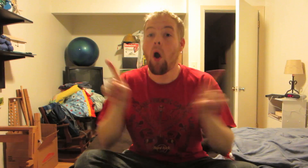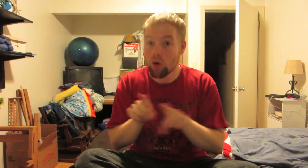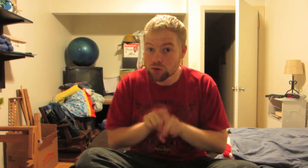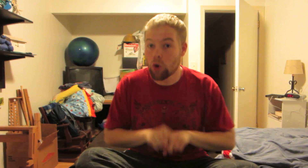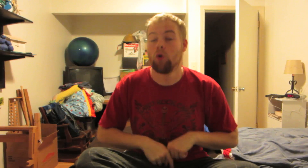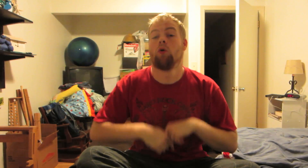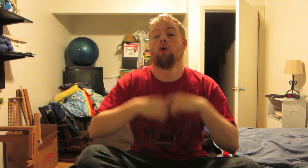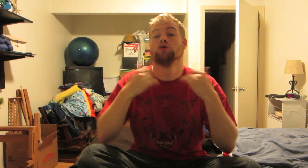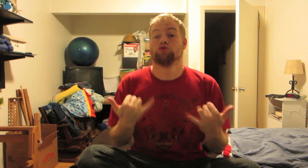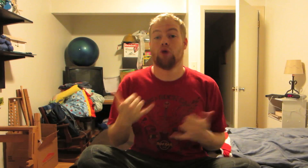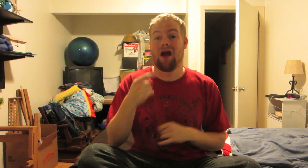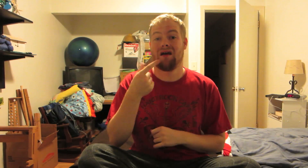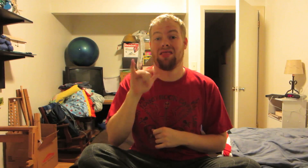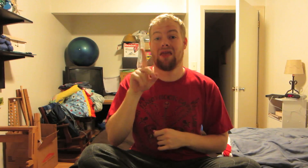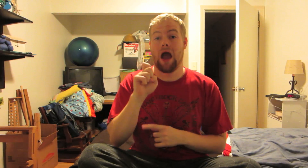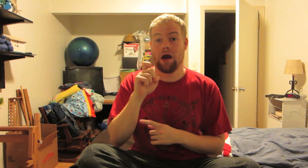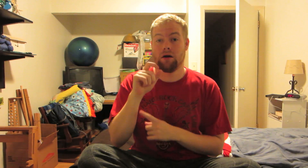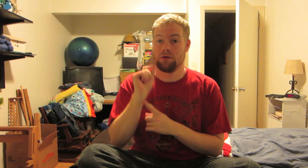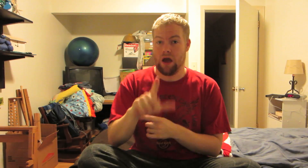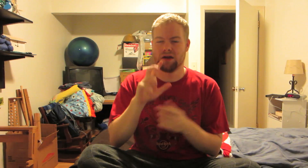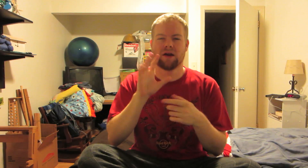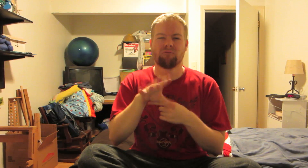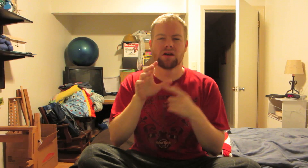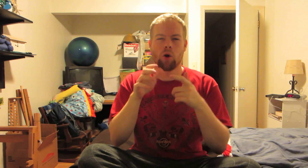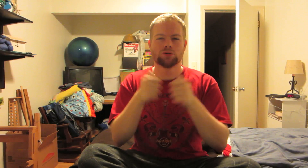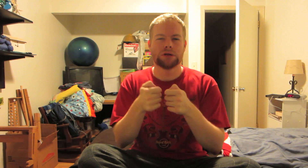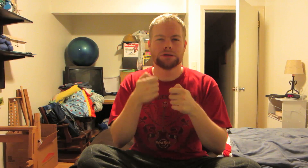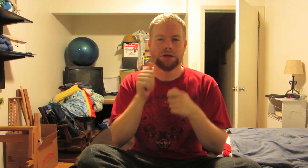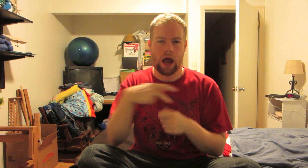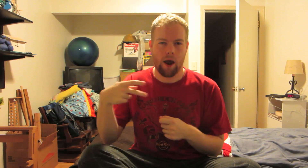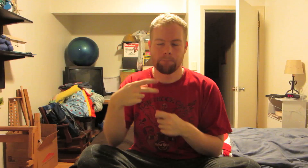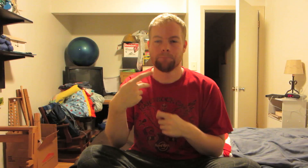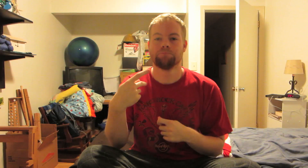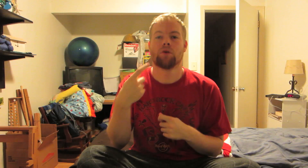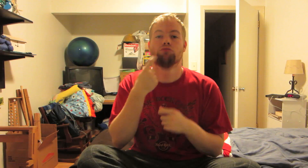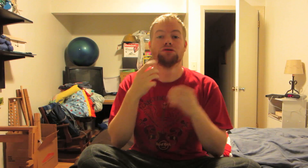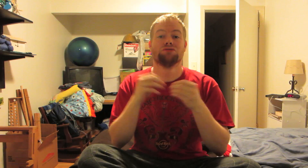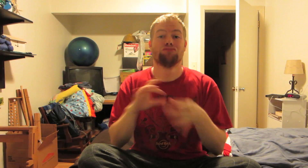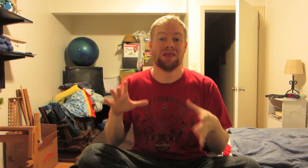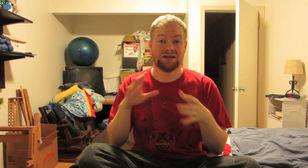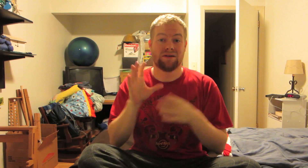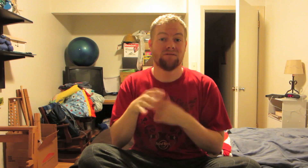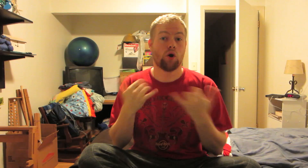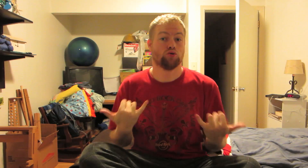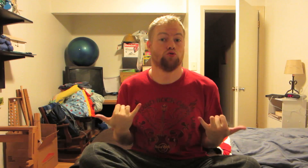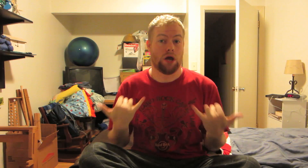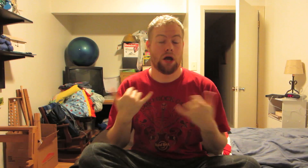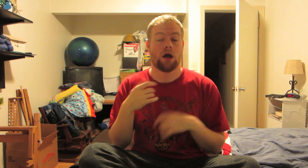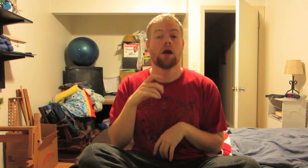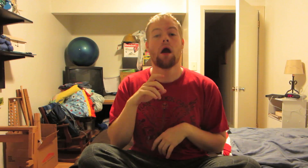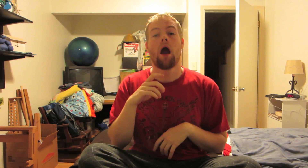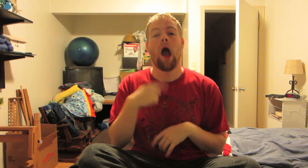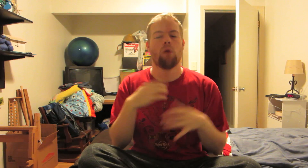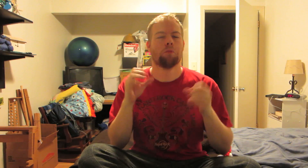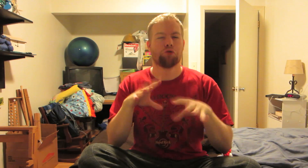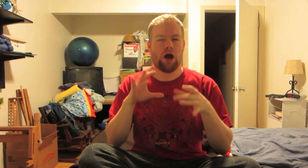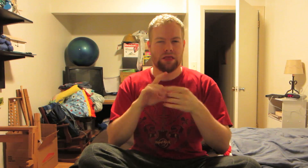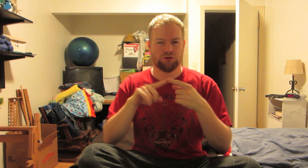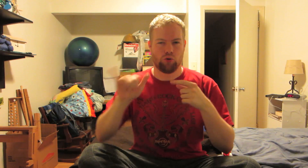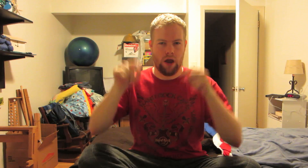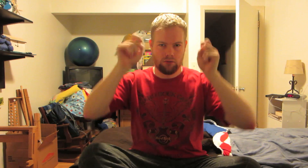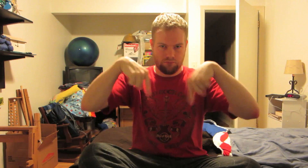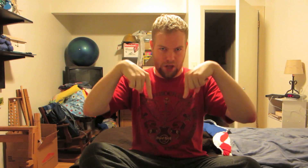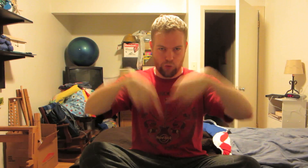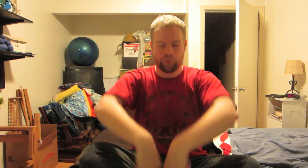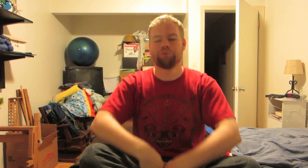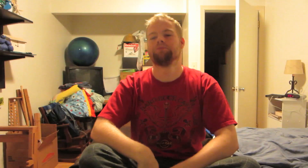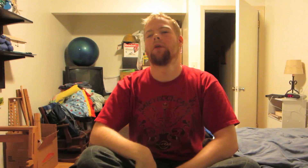Also, today Glide, a video-texting app, recently released a video today. I'll put a link to that below.